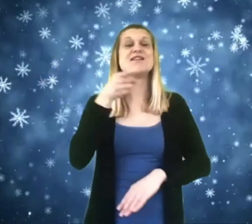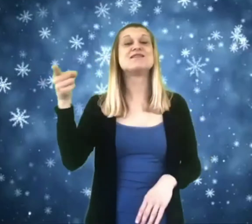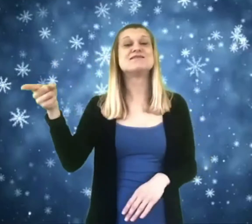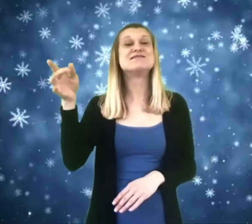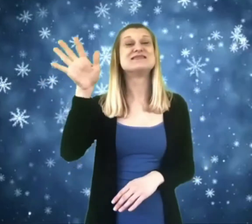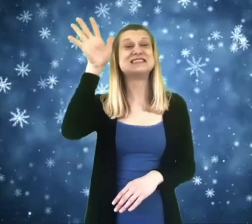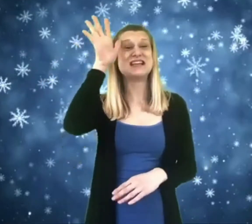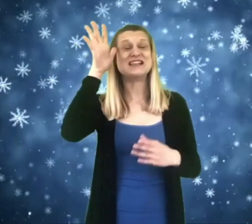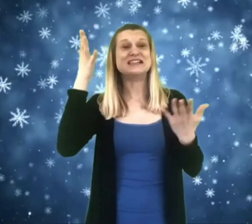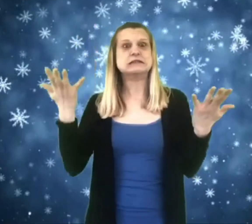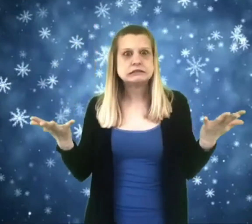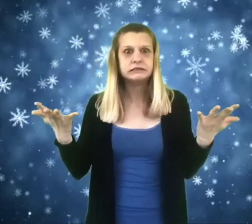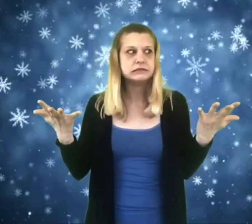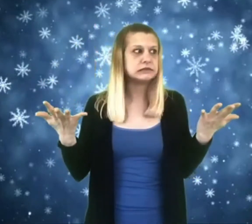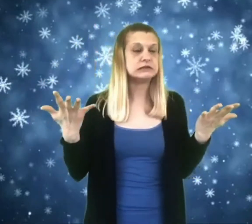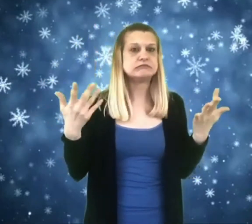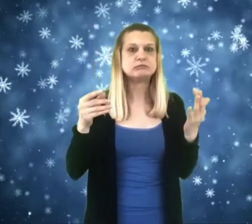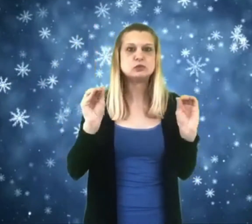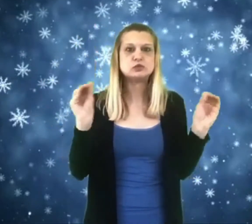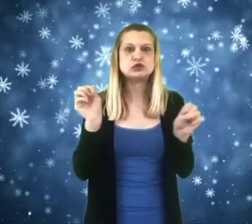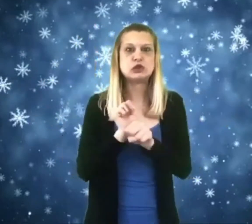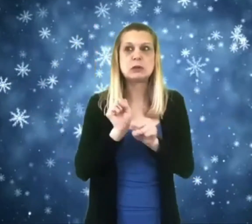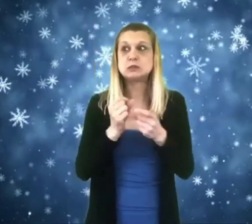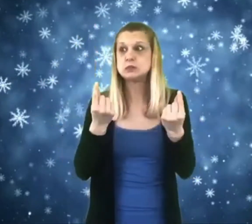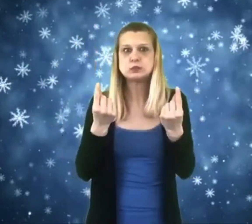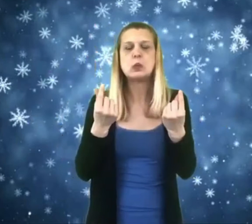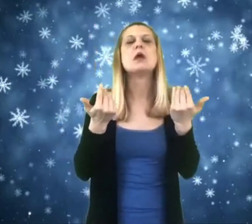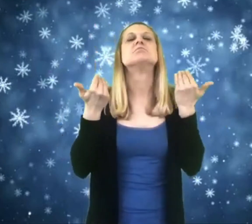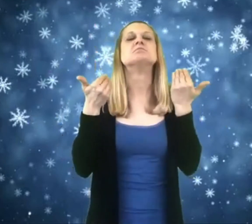Quickly, Mr. Bucket tried to get another job. But he had no luck.